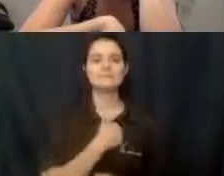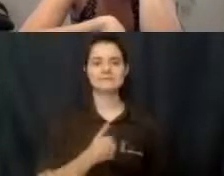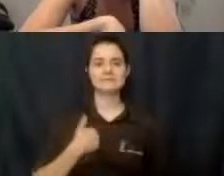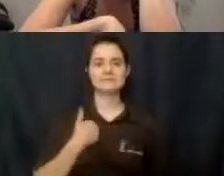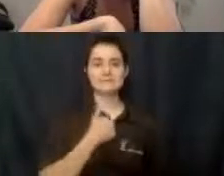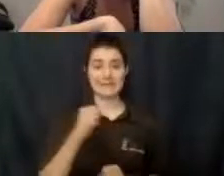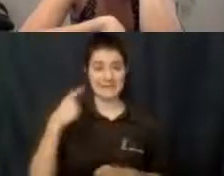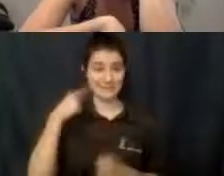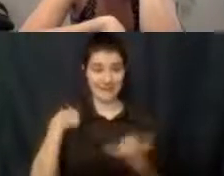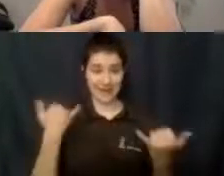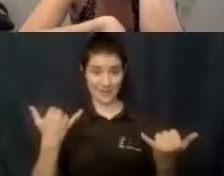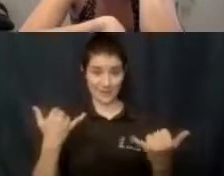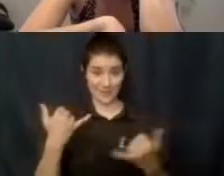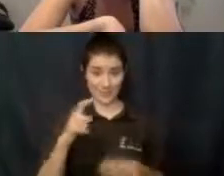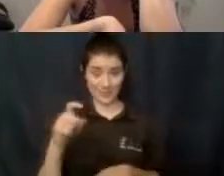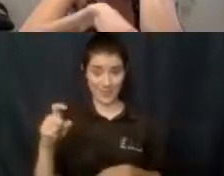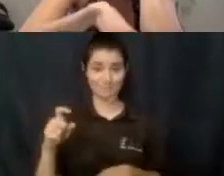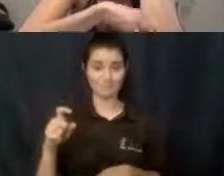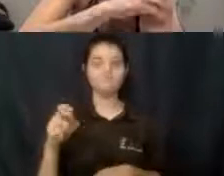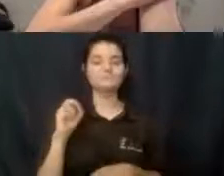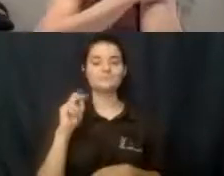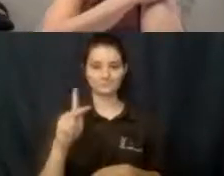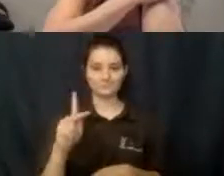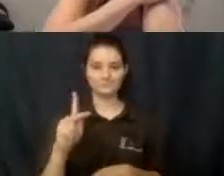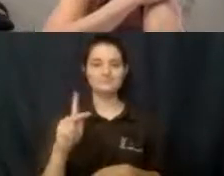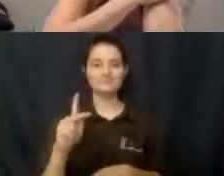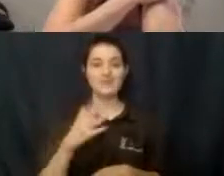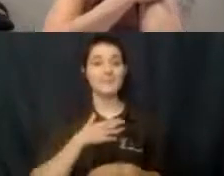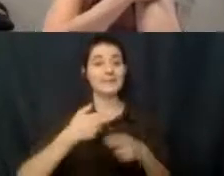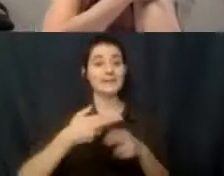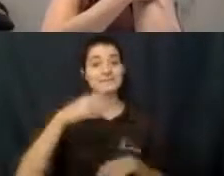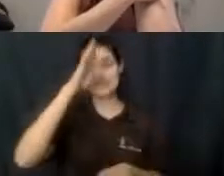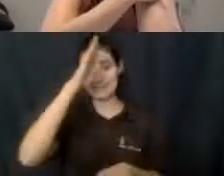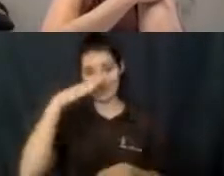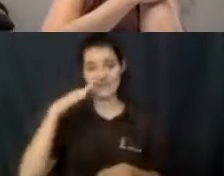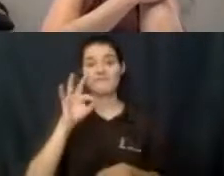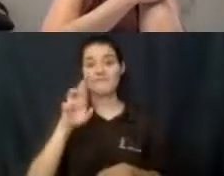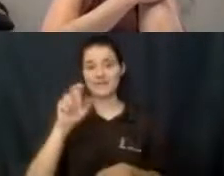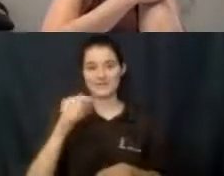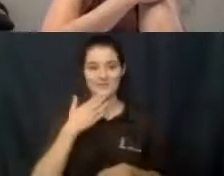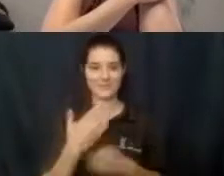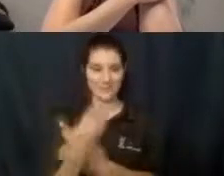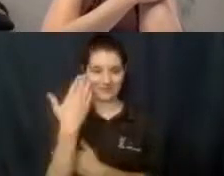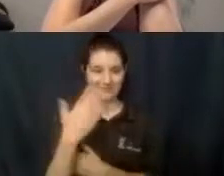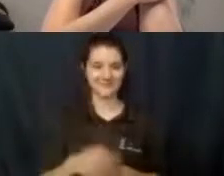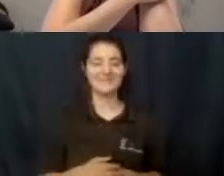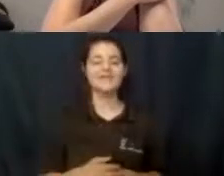Debbie F: I am sorry, can you hear me now? (yes) Okay. My name is Debbie Frent. Good morning.